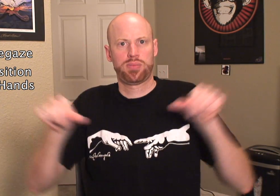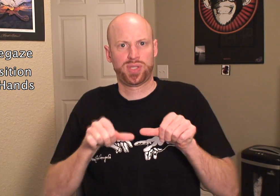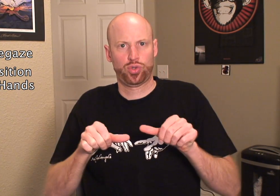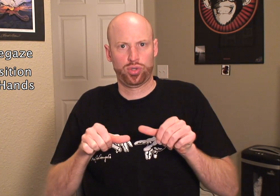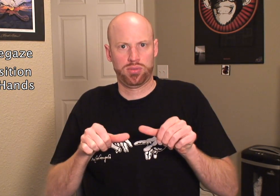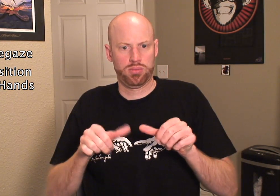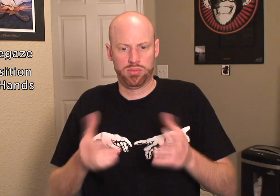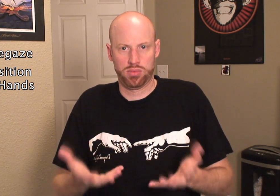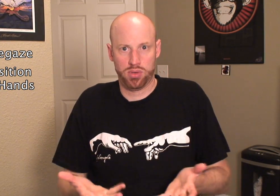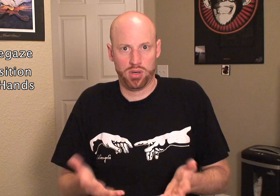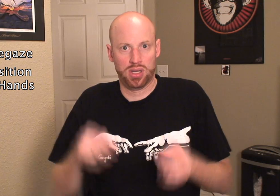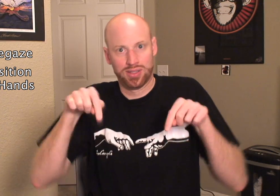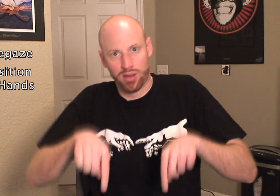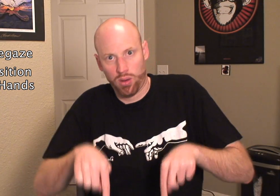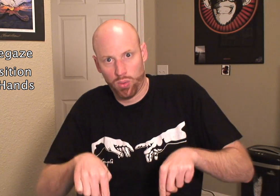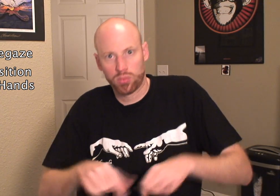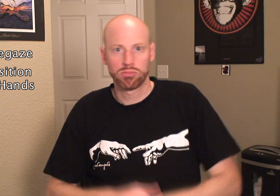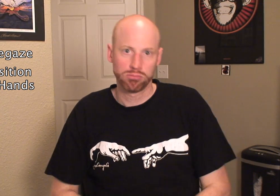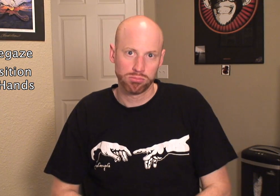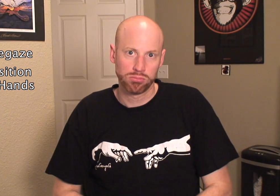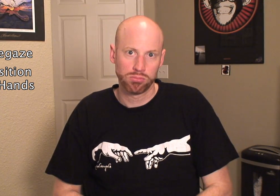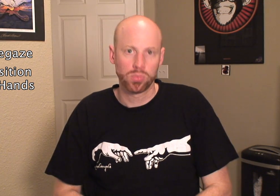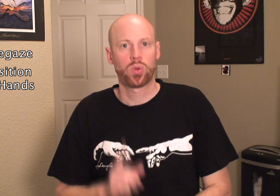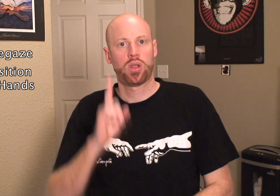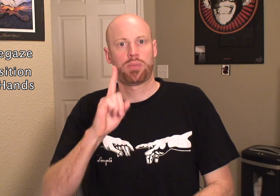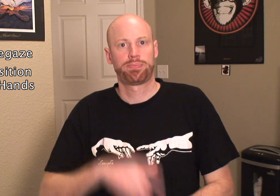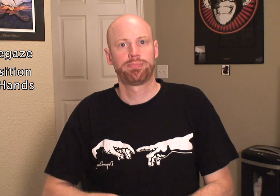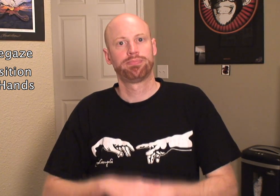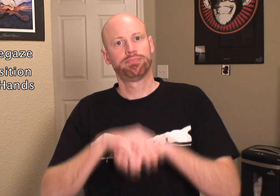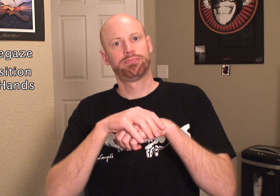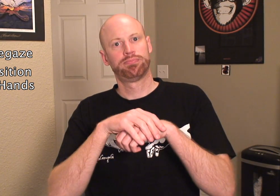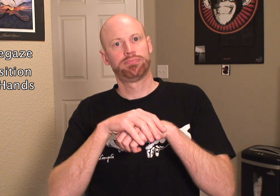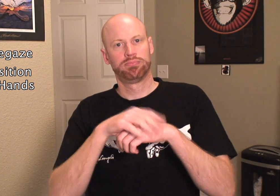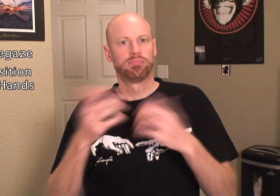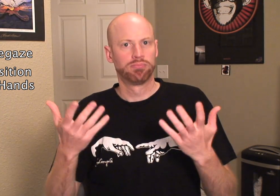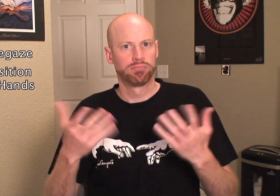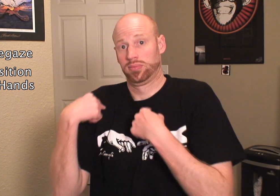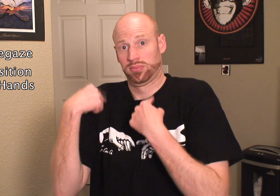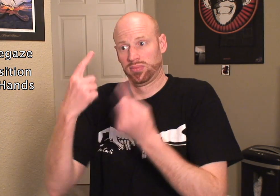and position of hands (whether lowered or lifted).